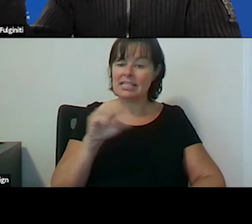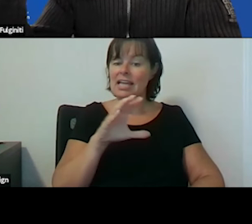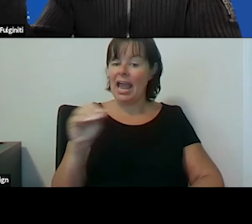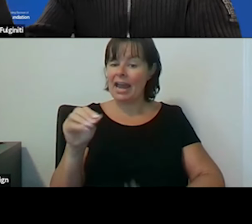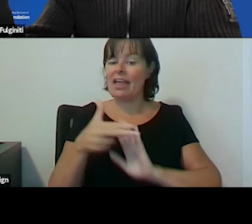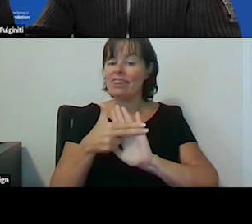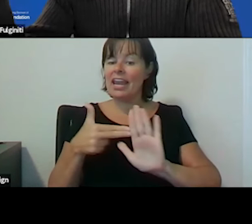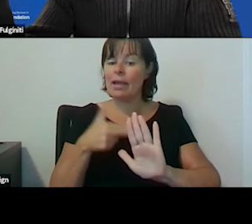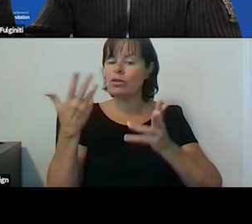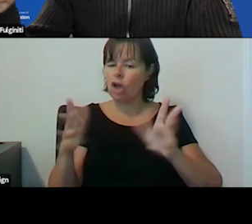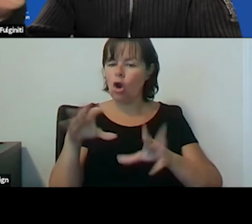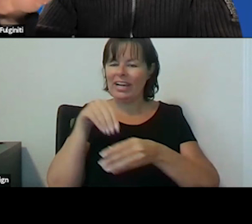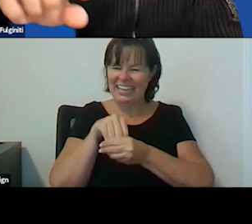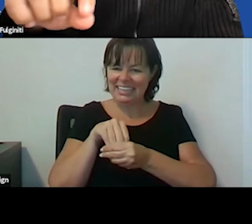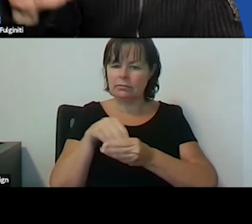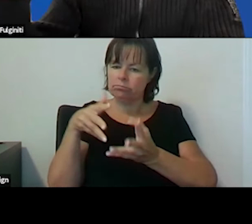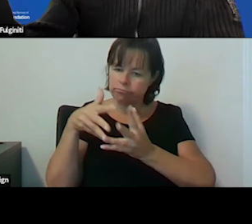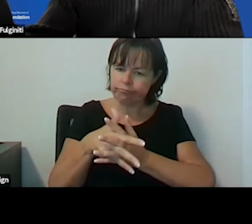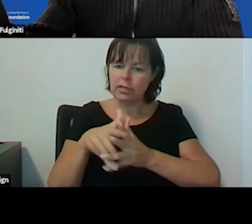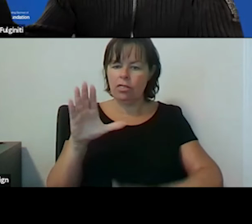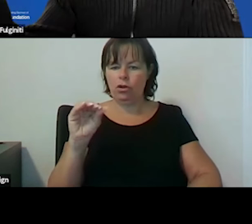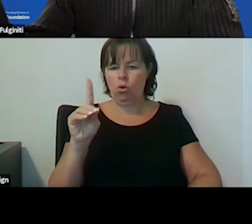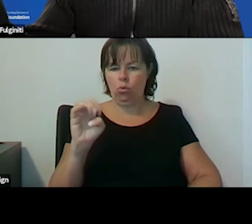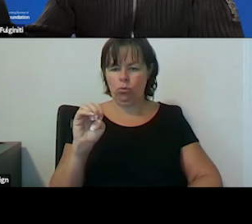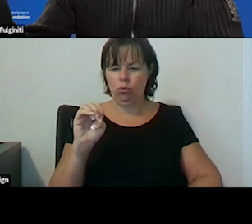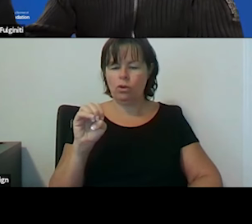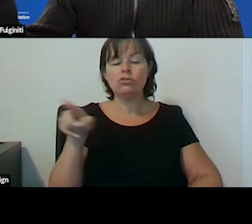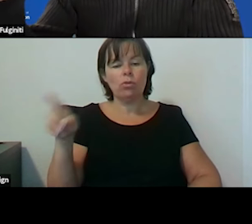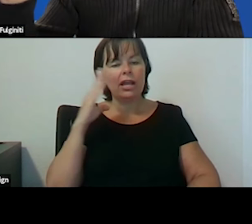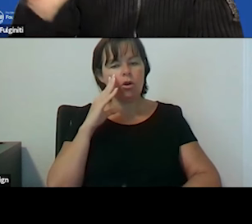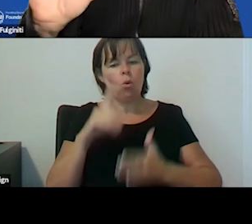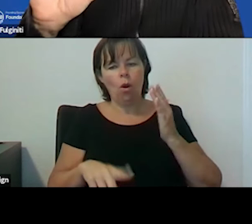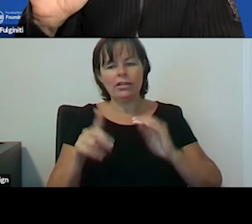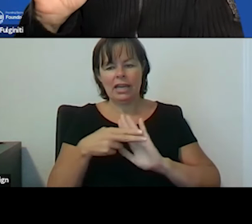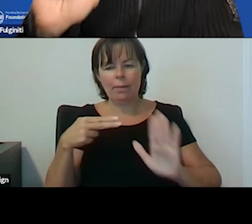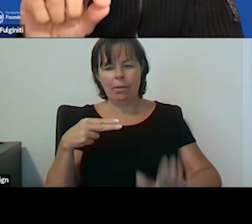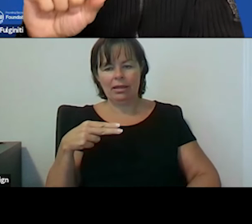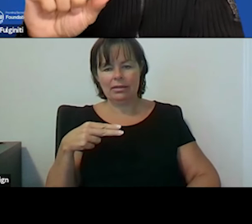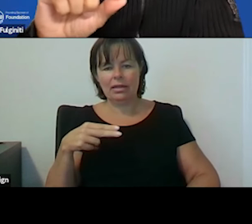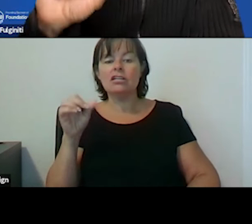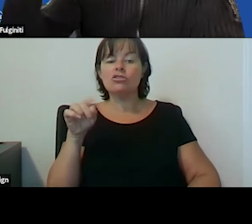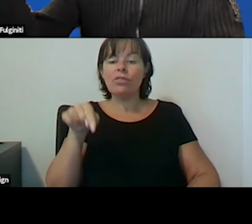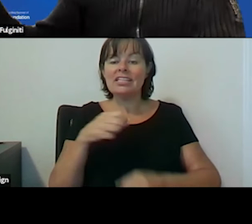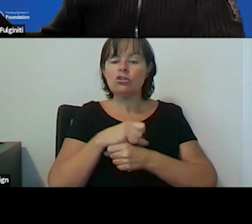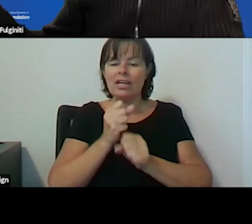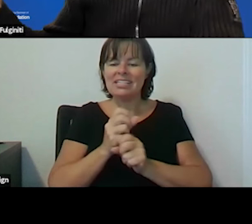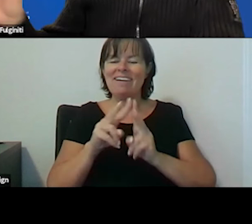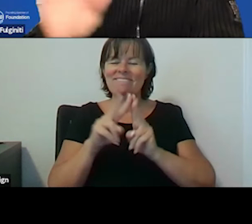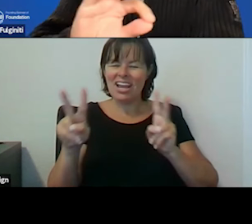in the code so they know what to label so this creates a very consistent handoff to developers